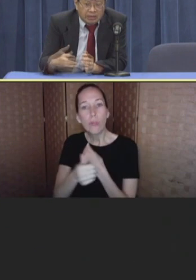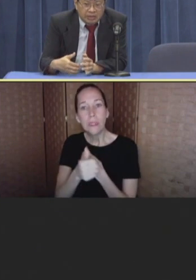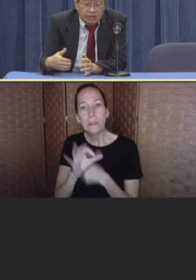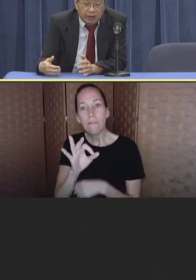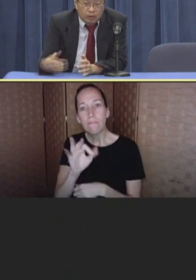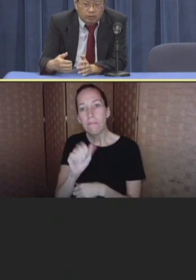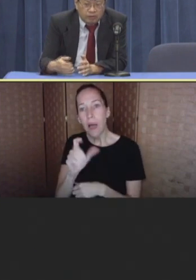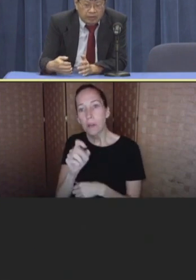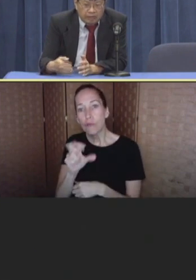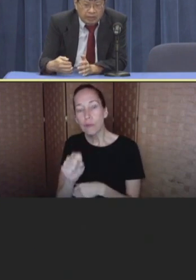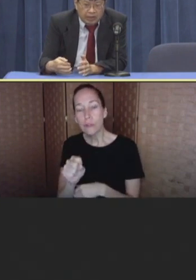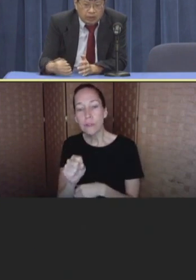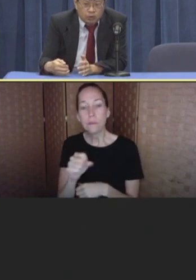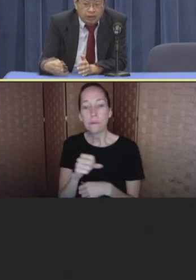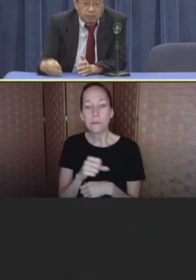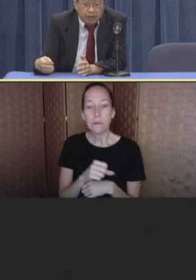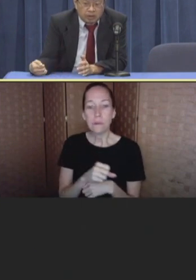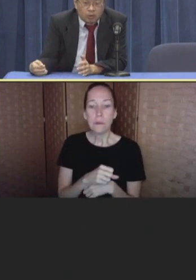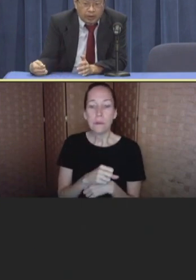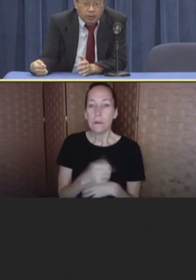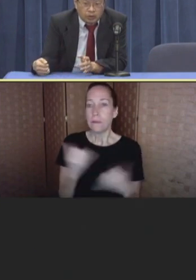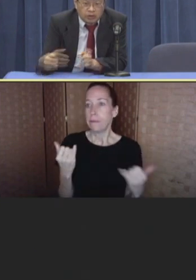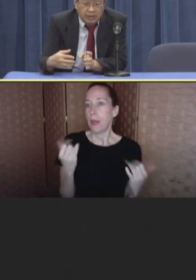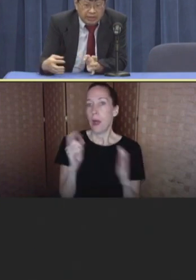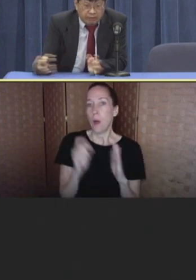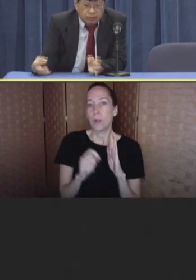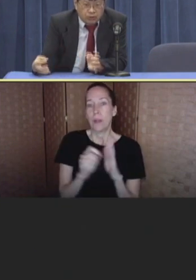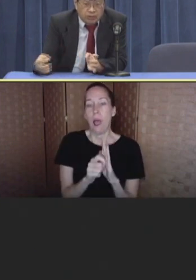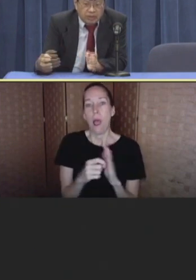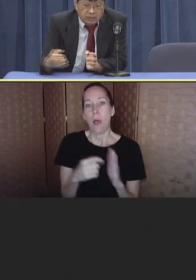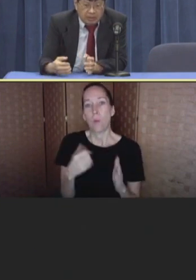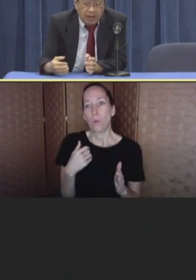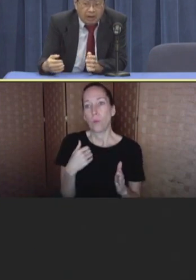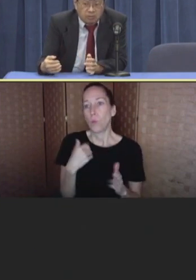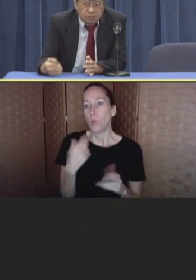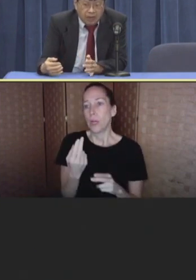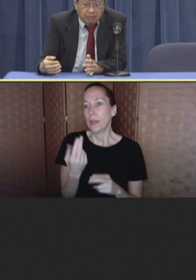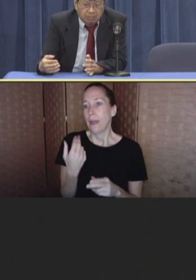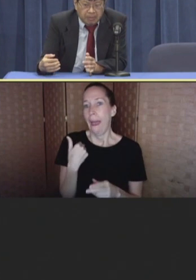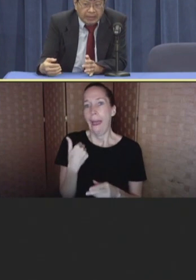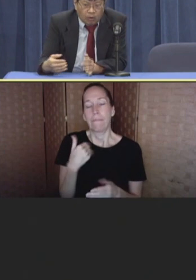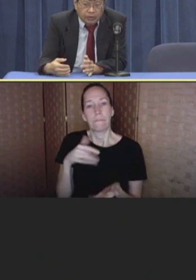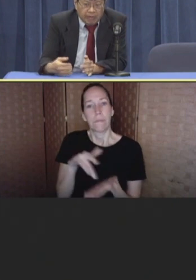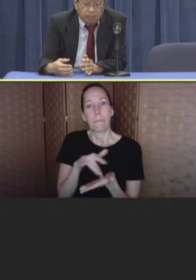In the era of electronic medical records, if we could somehow make all of that more